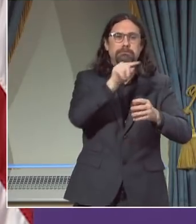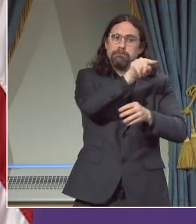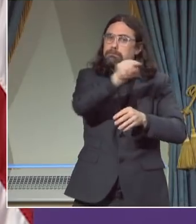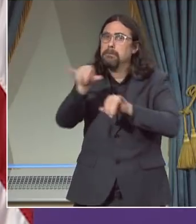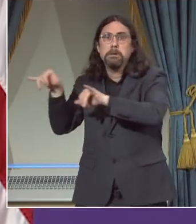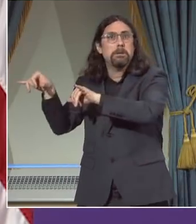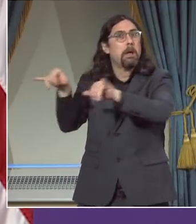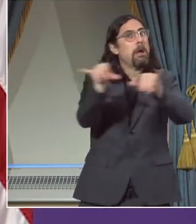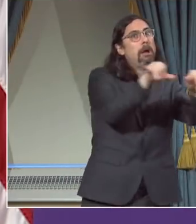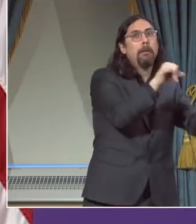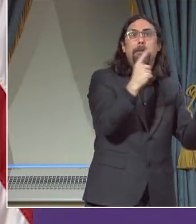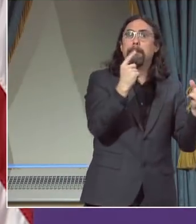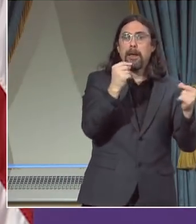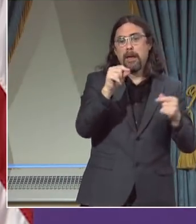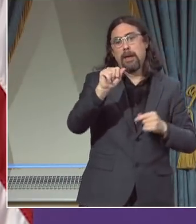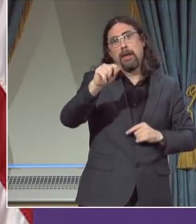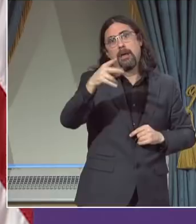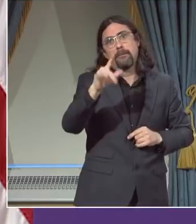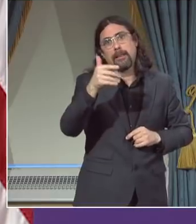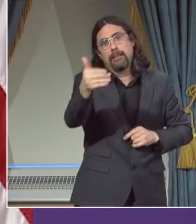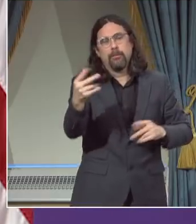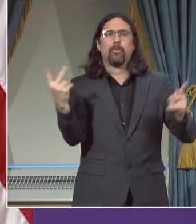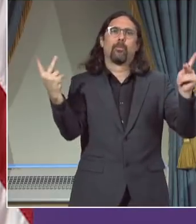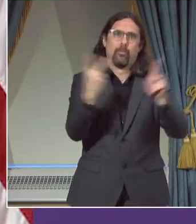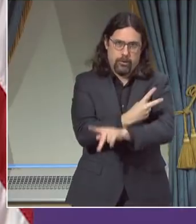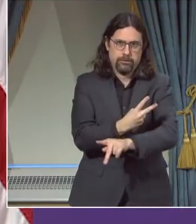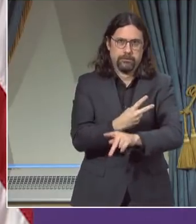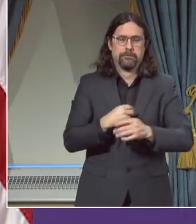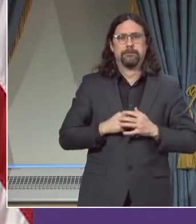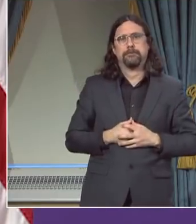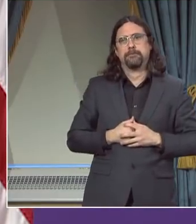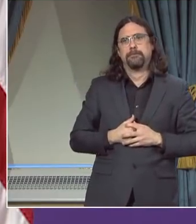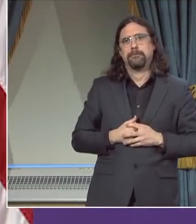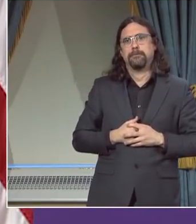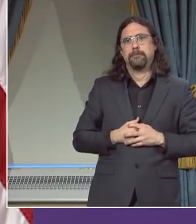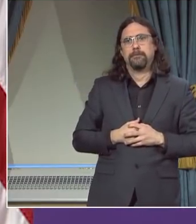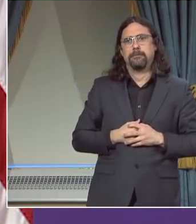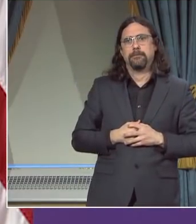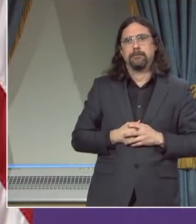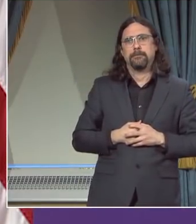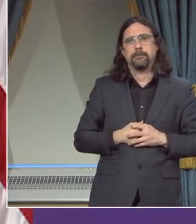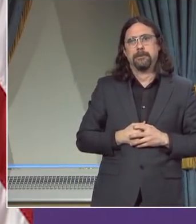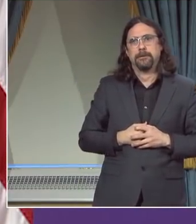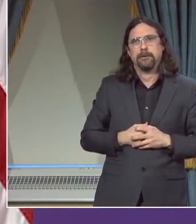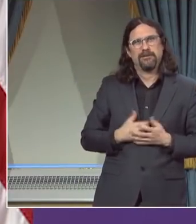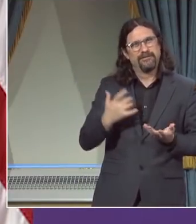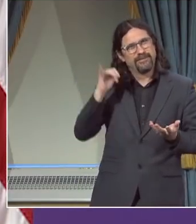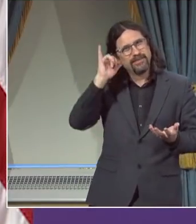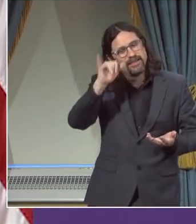EVERYTHING TO TRY TO SAVE THE MAXIMUM NUMBER OF LEIVS . EVEN WITH THAT, WE'LL SEE REALLY, REALLY PAINFUL